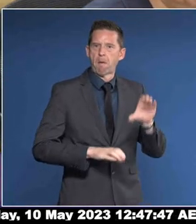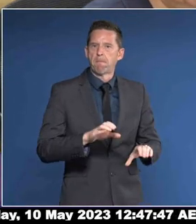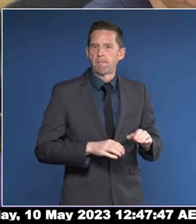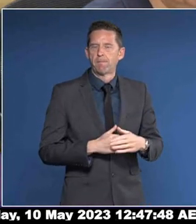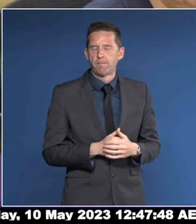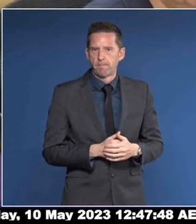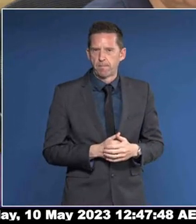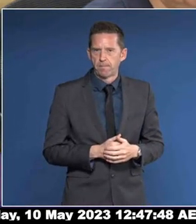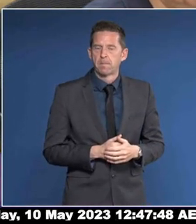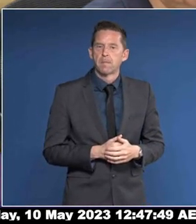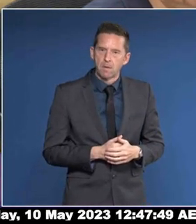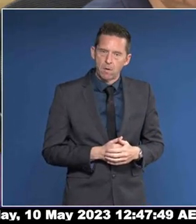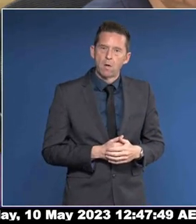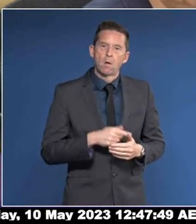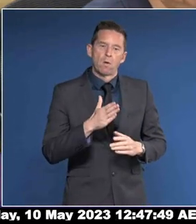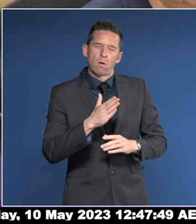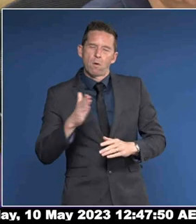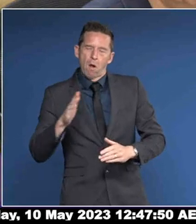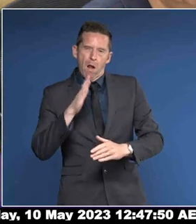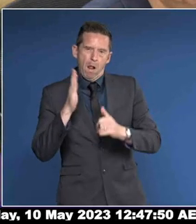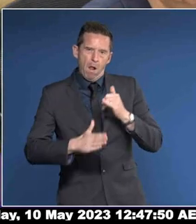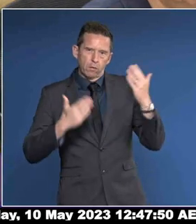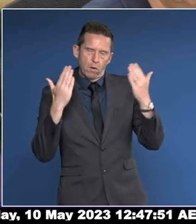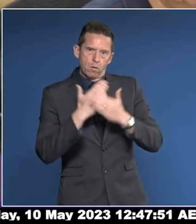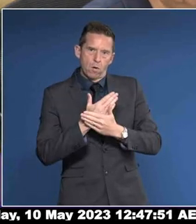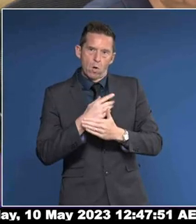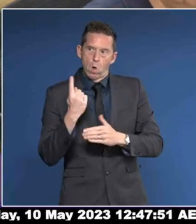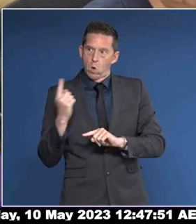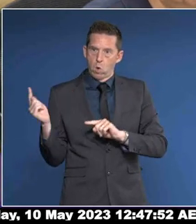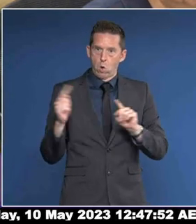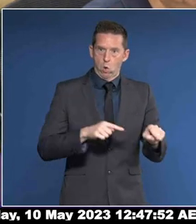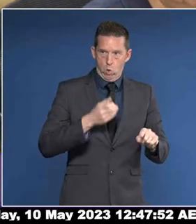On the last night the informants were there they could hear the father laying into one of